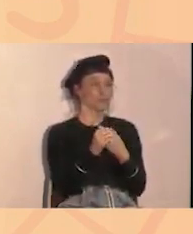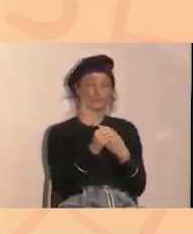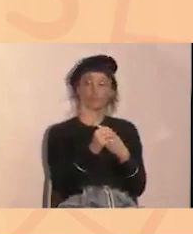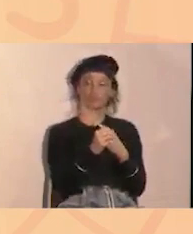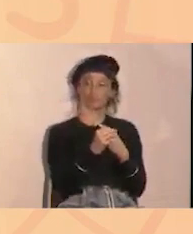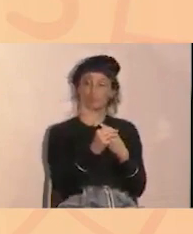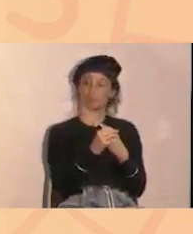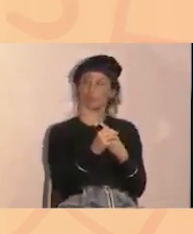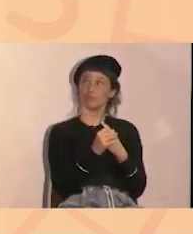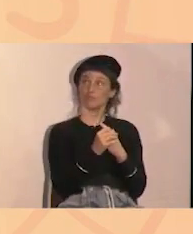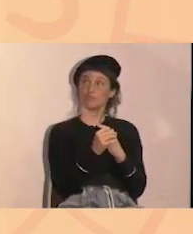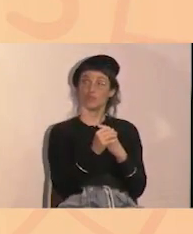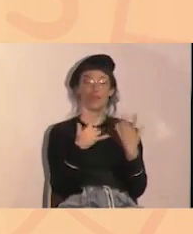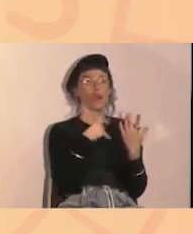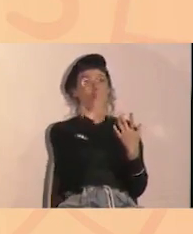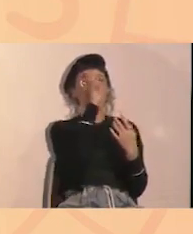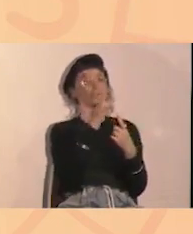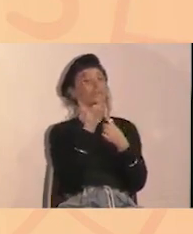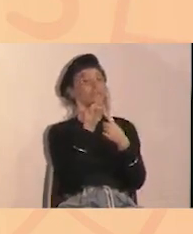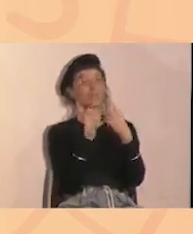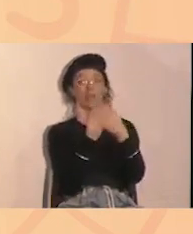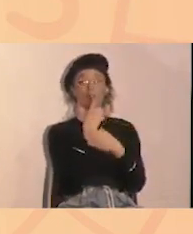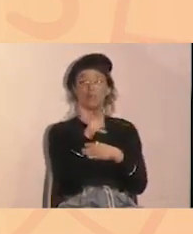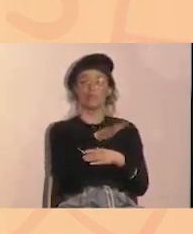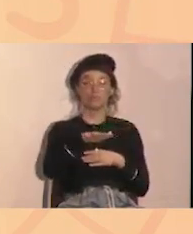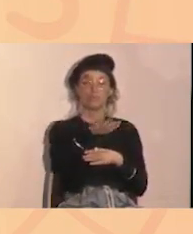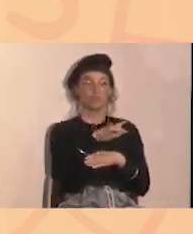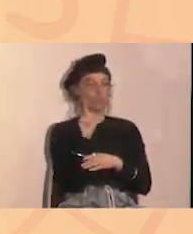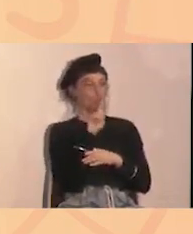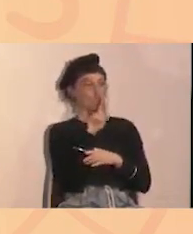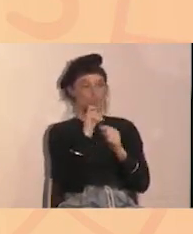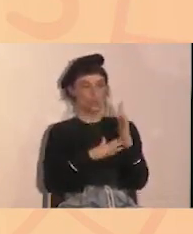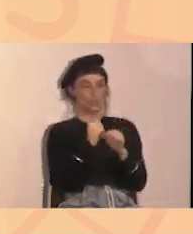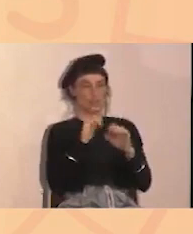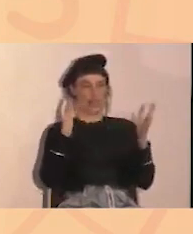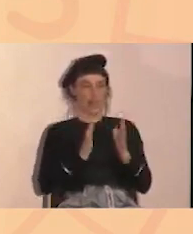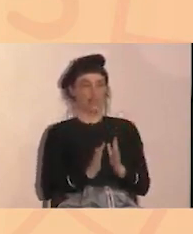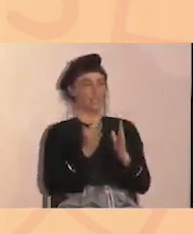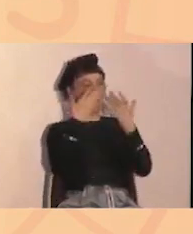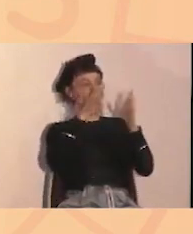Sort of I guess one of the things that happened in that space was doing less of this, less talking publicly,